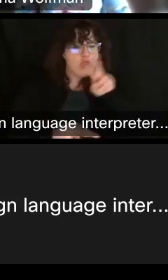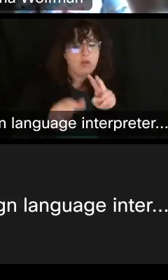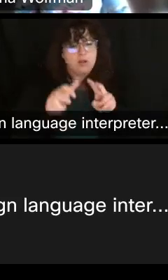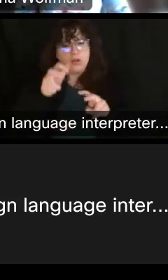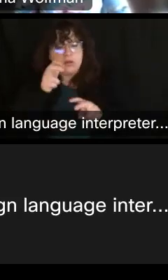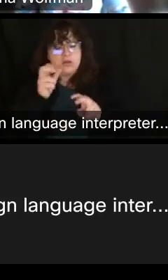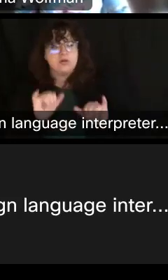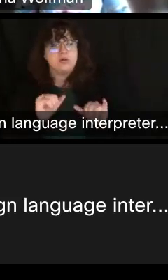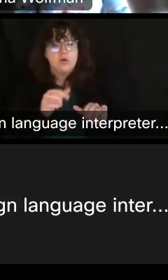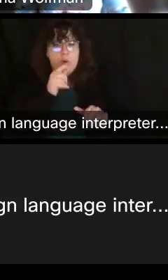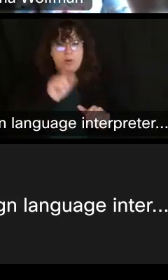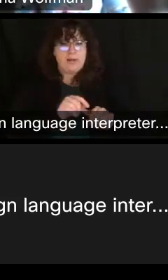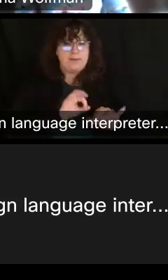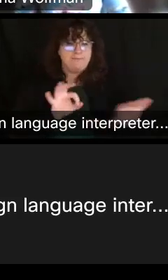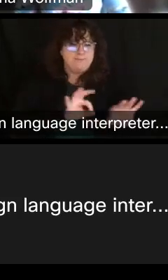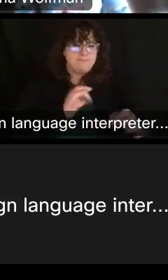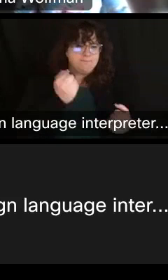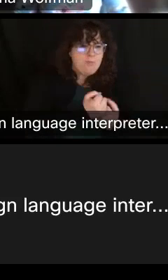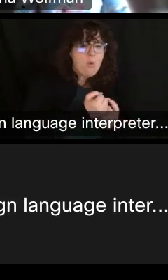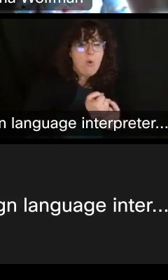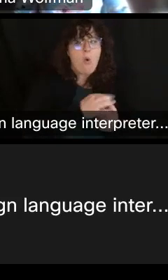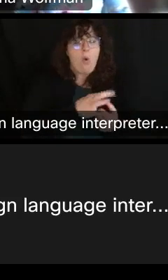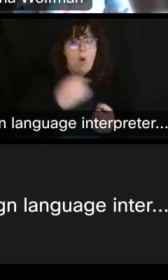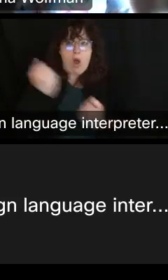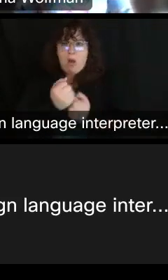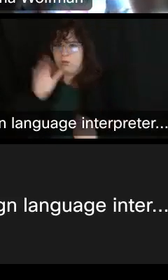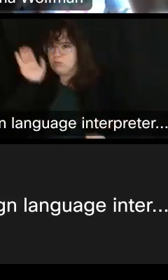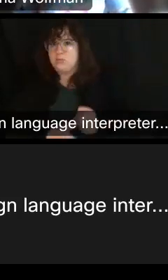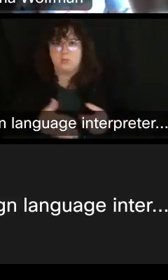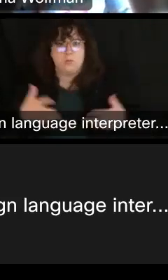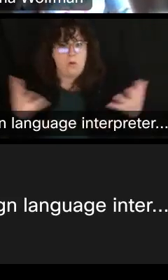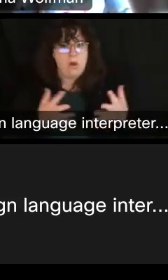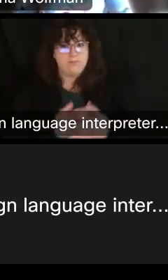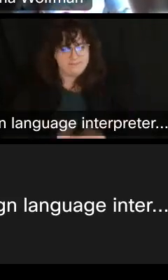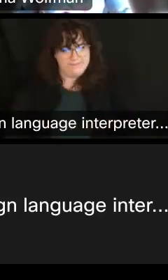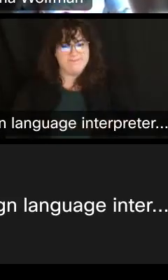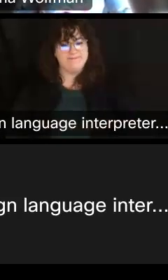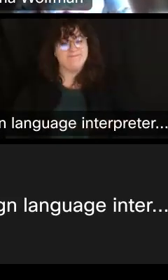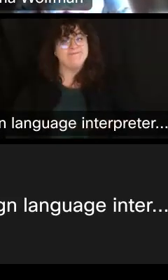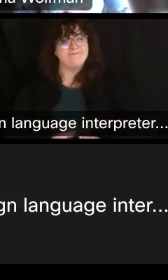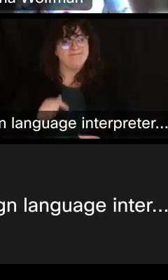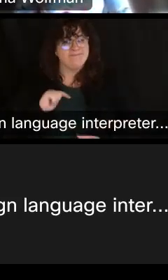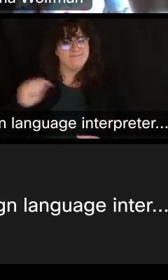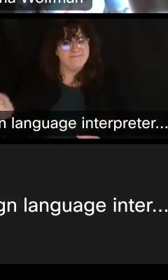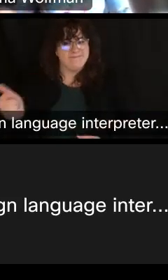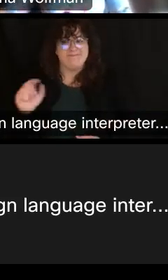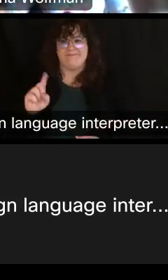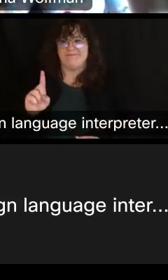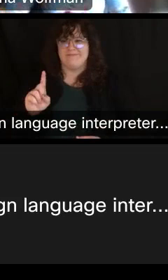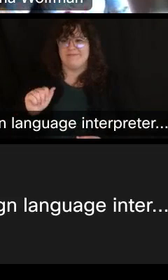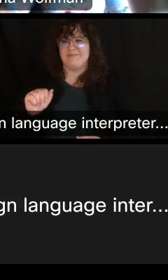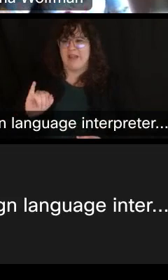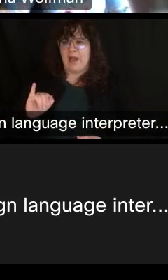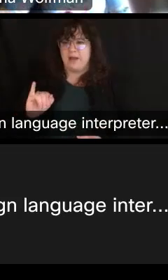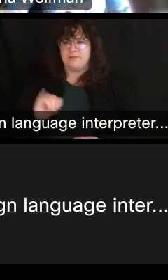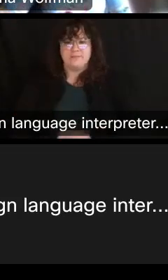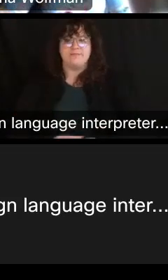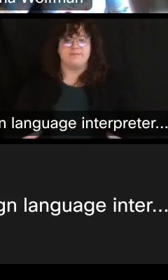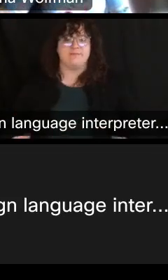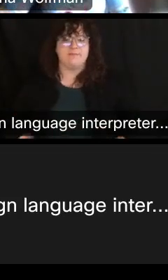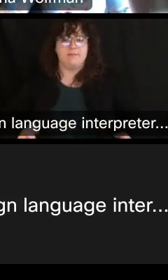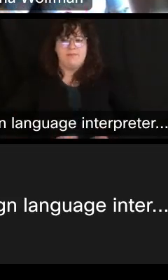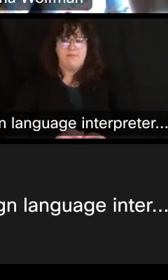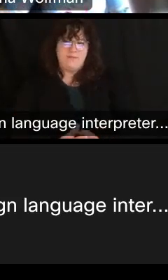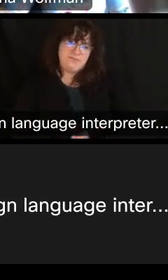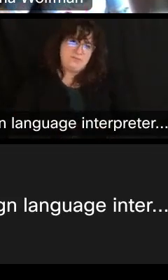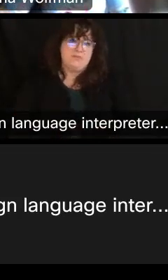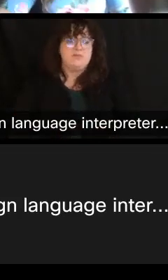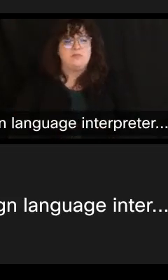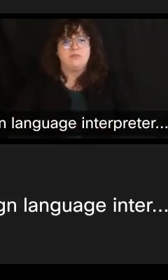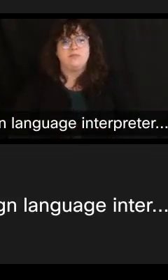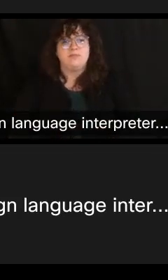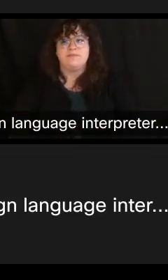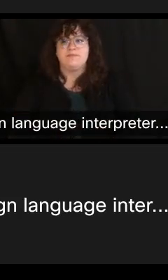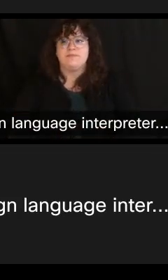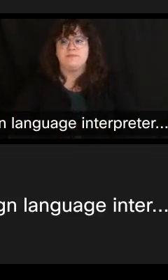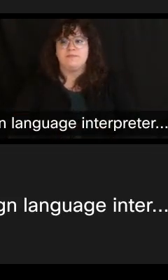or different services than they currently have. And with that I will pass it to Di.